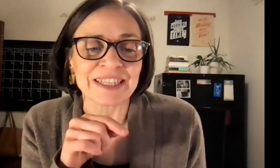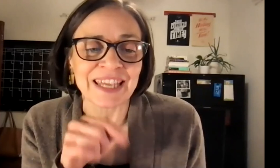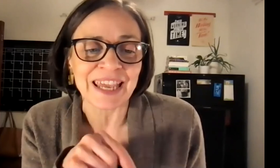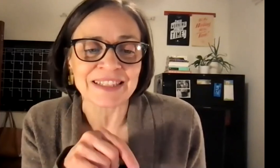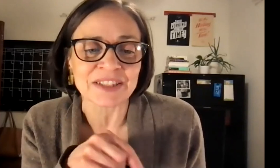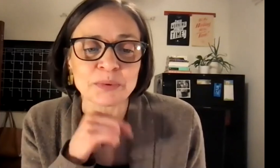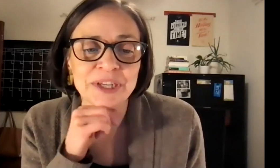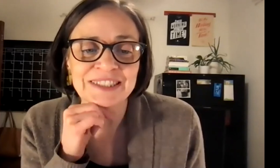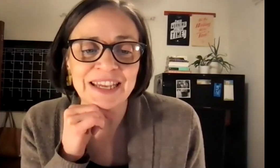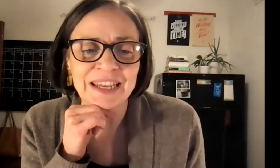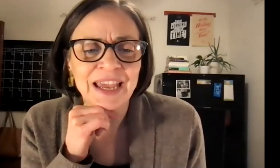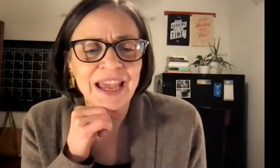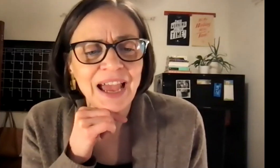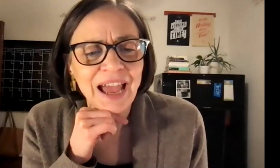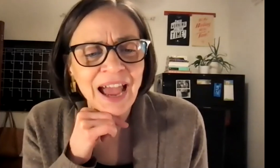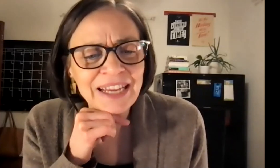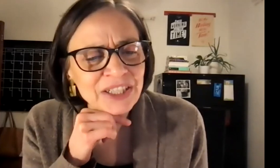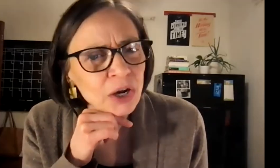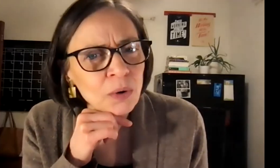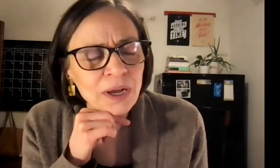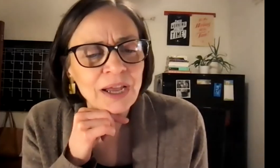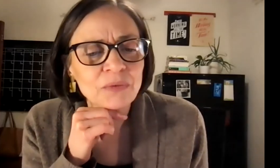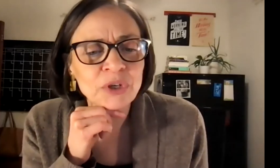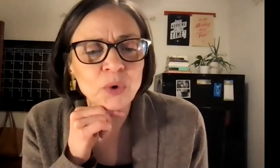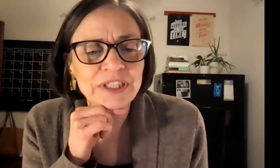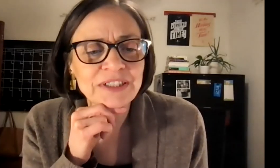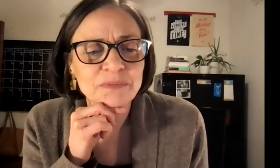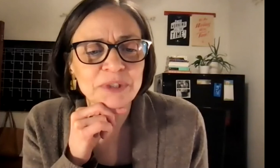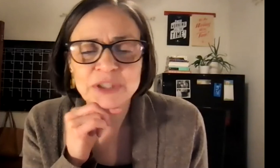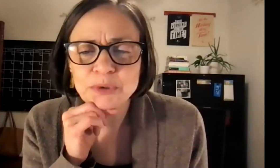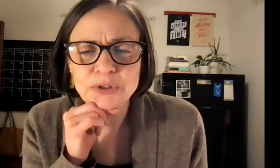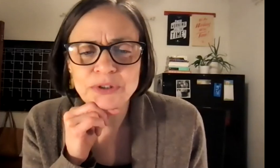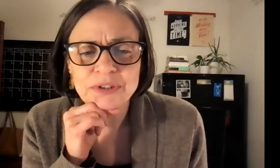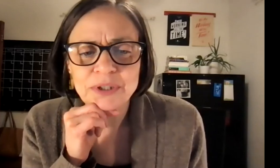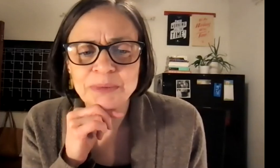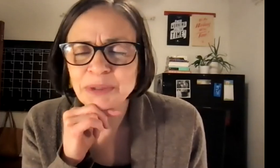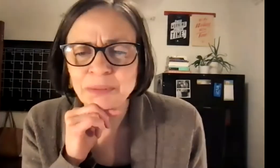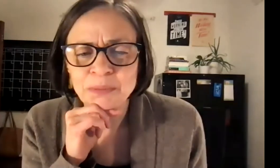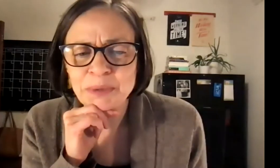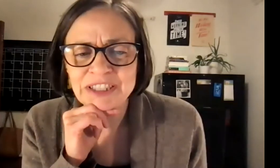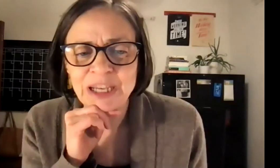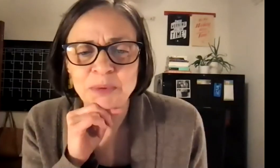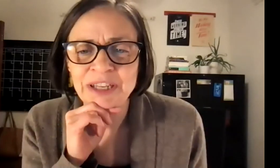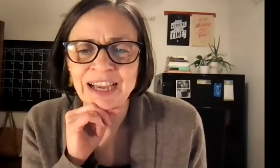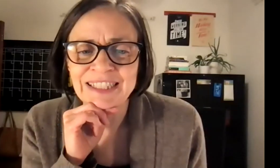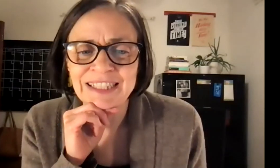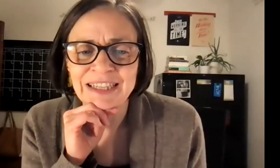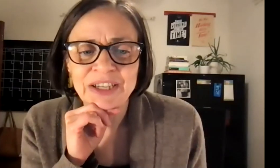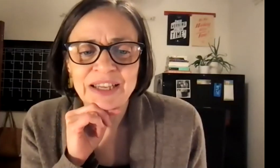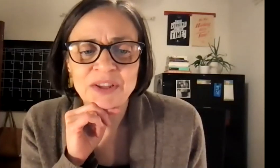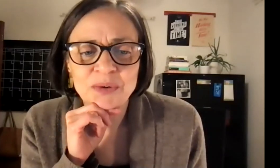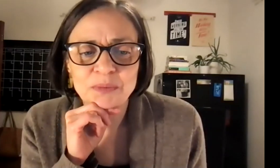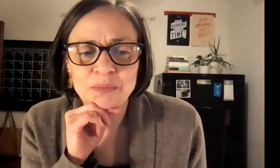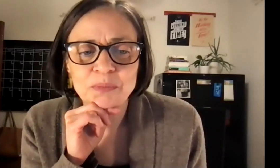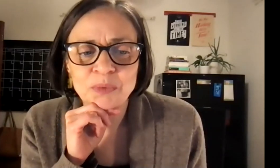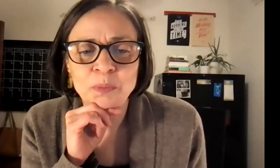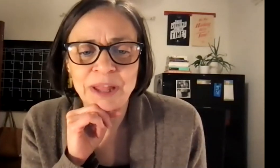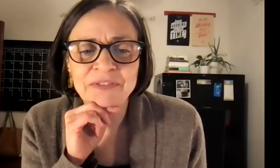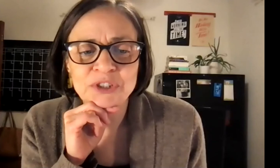just did but the second part of the question was in this context, is there a significance,